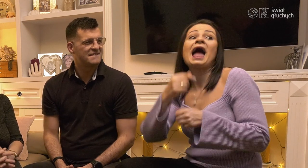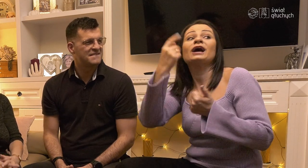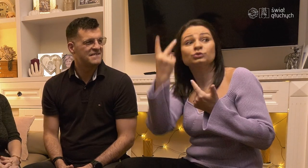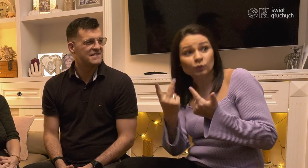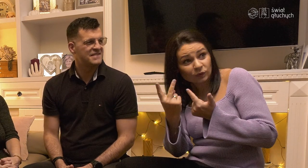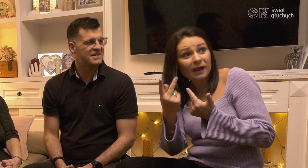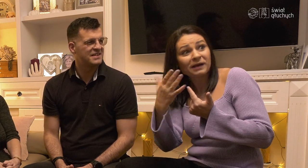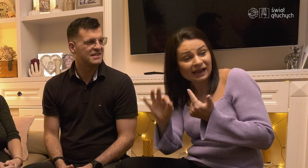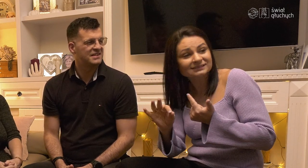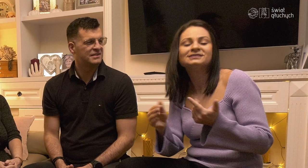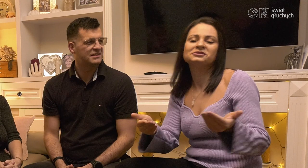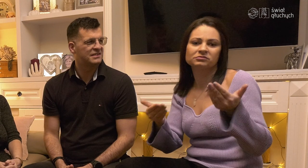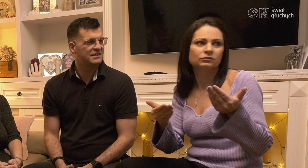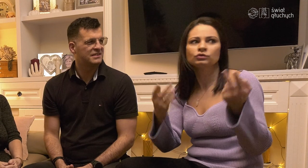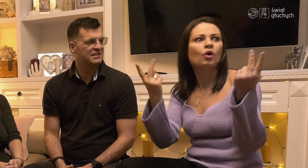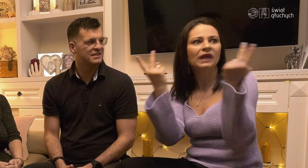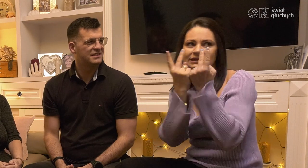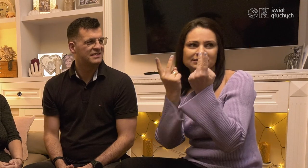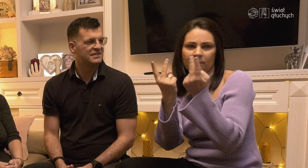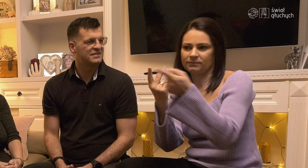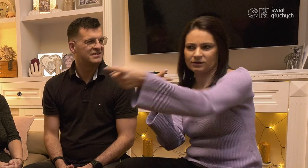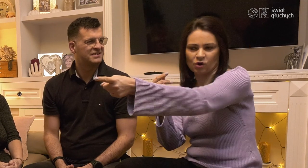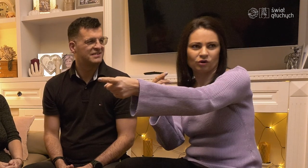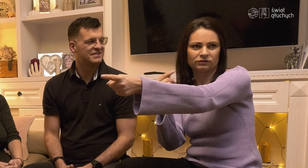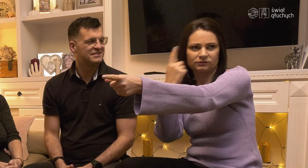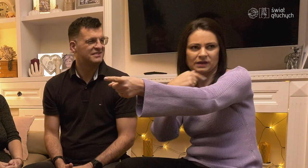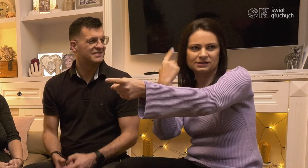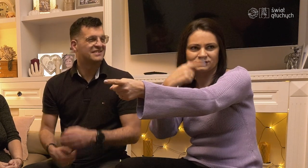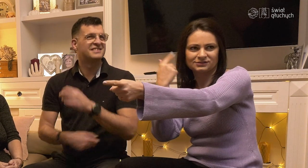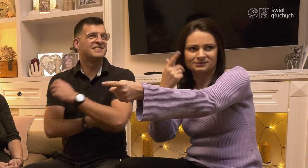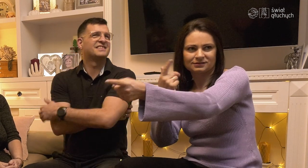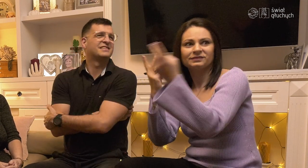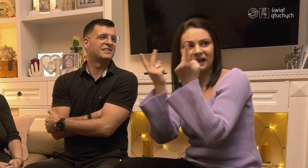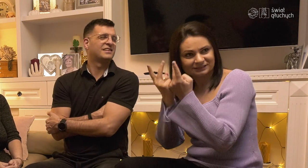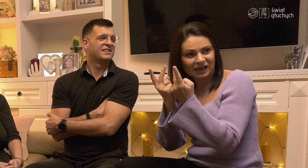And the second son, Maks, when he was born, was just like his grandfather. He had a very similar face.